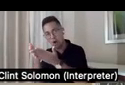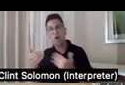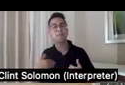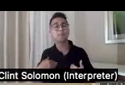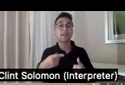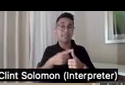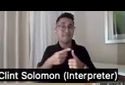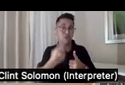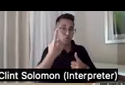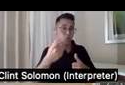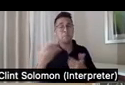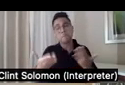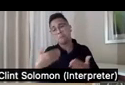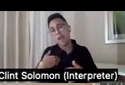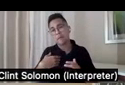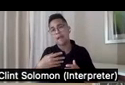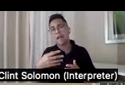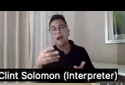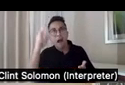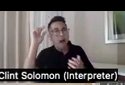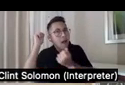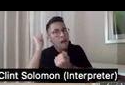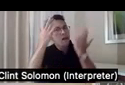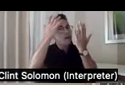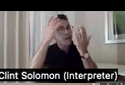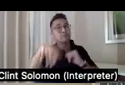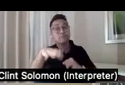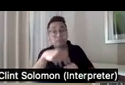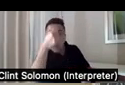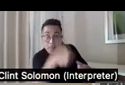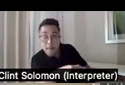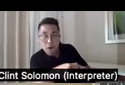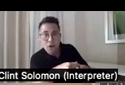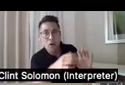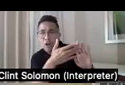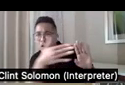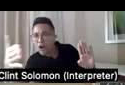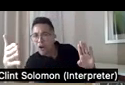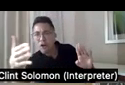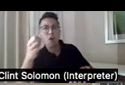one i might call up the memory and say remember and then whatever it is or like remember cooking